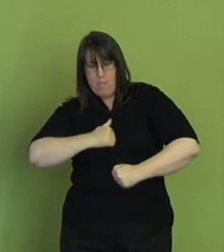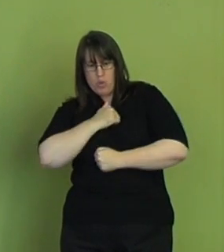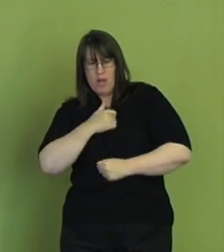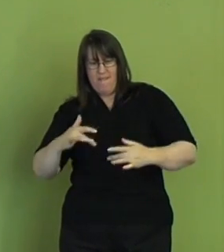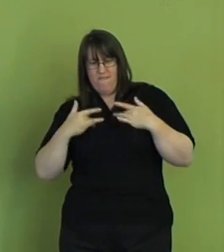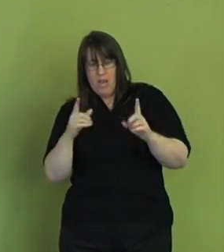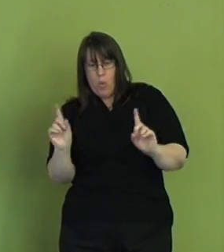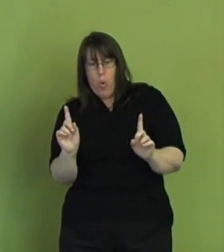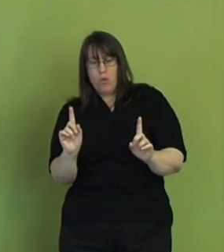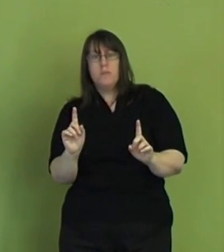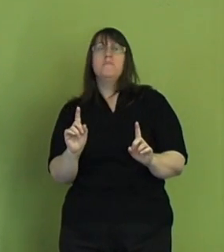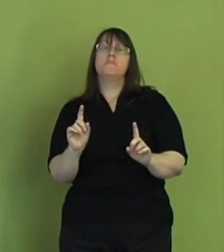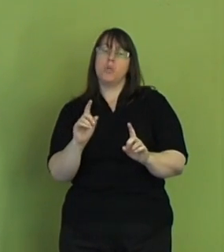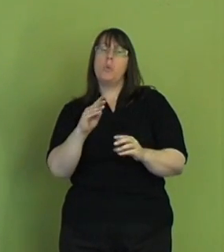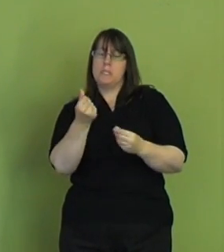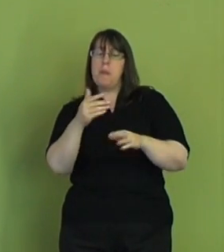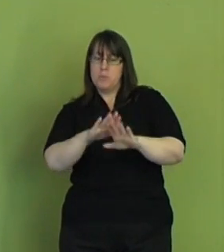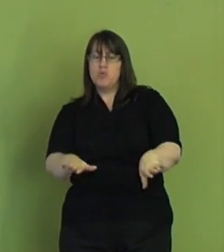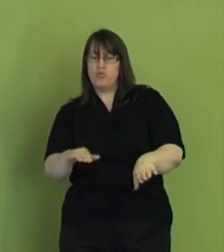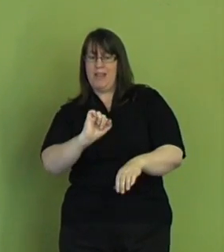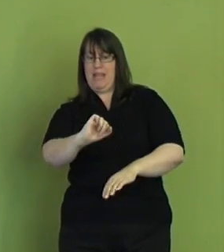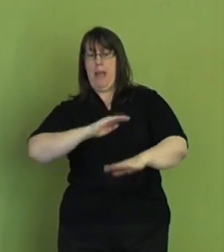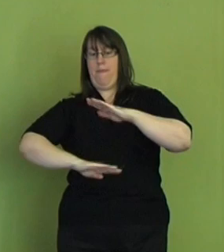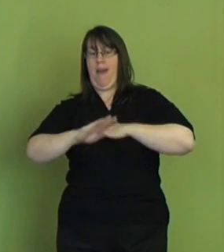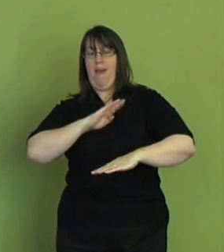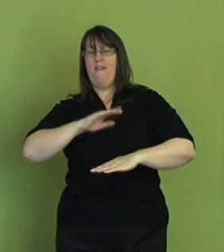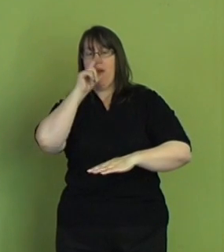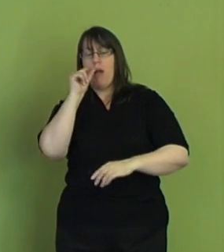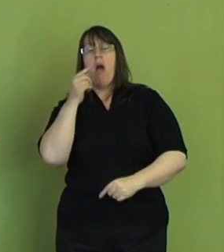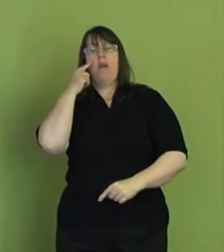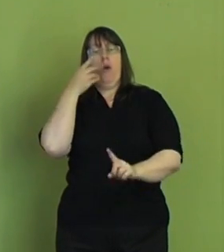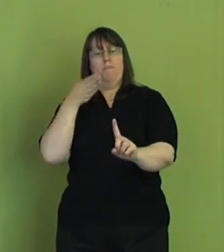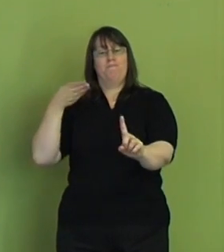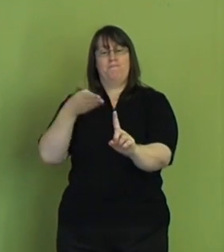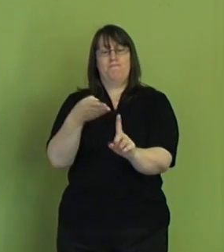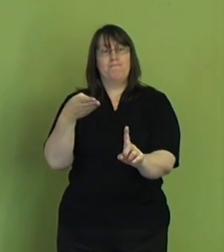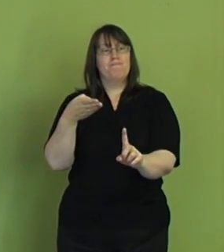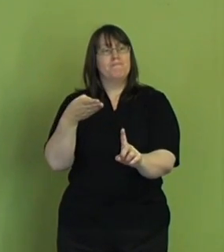And so, in some children, behaviour can be difficult.